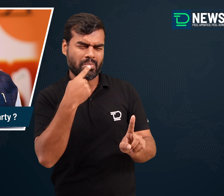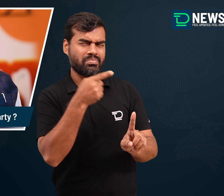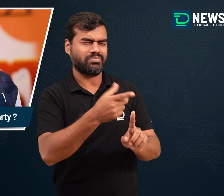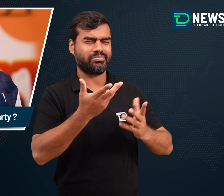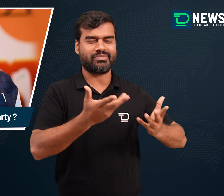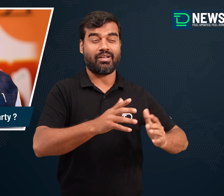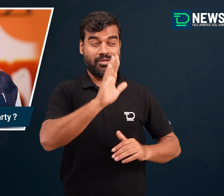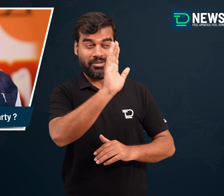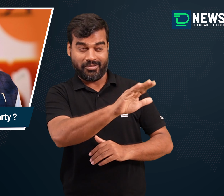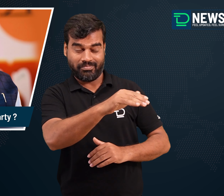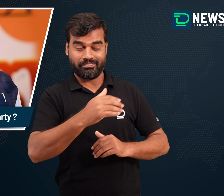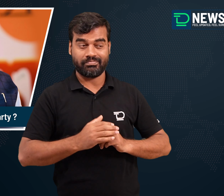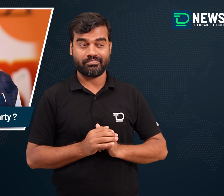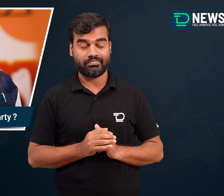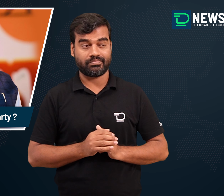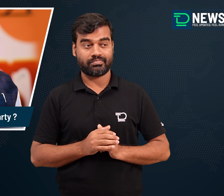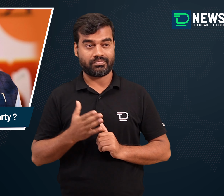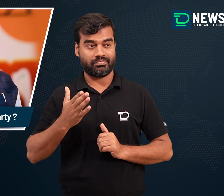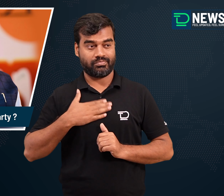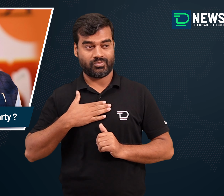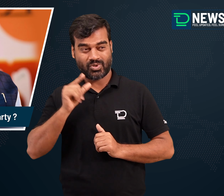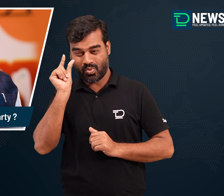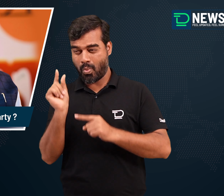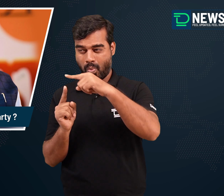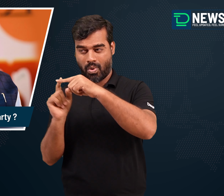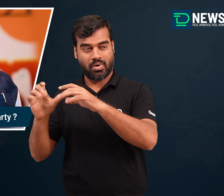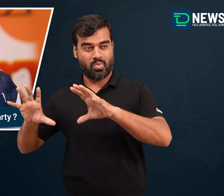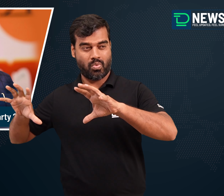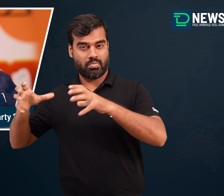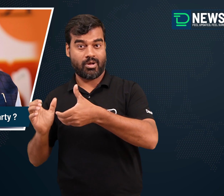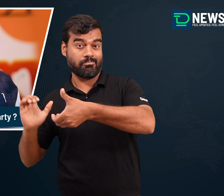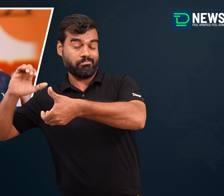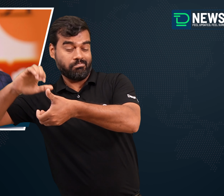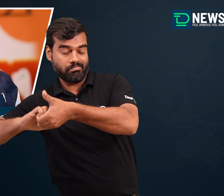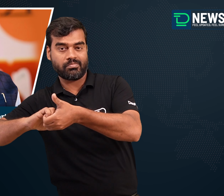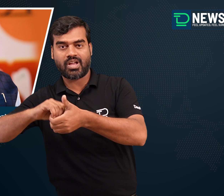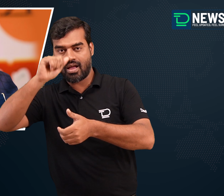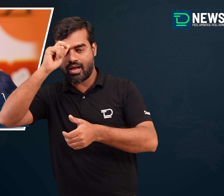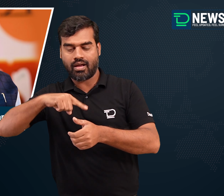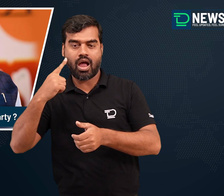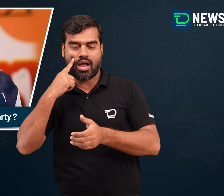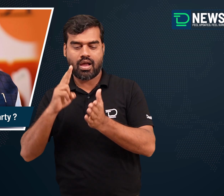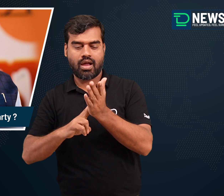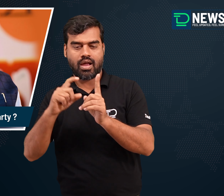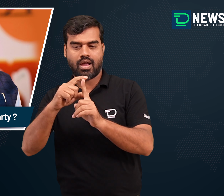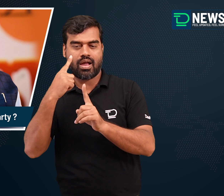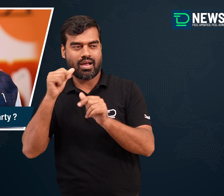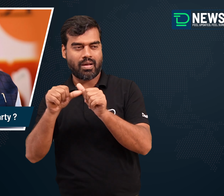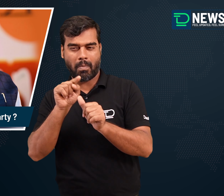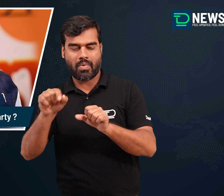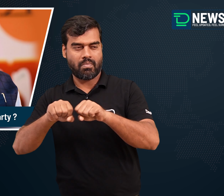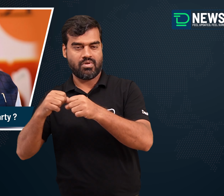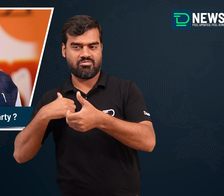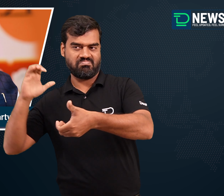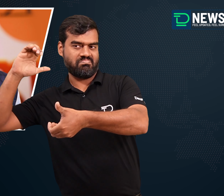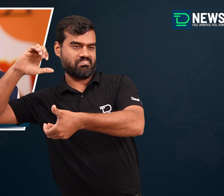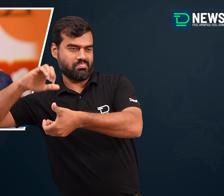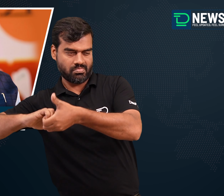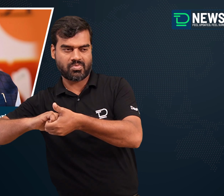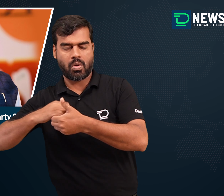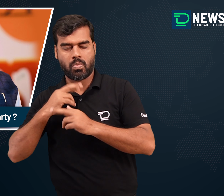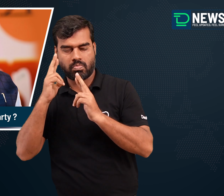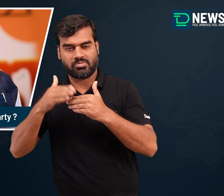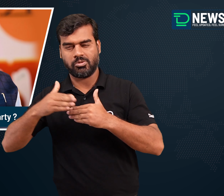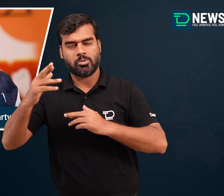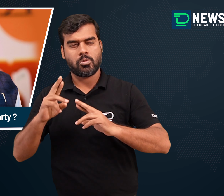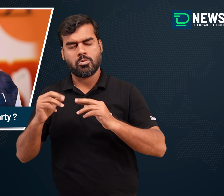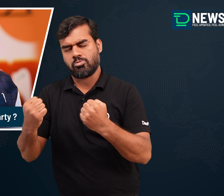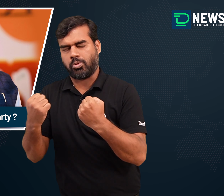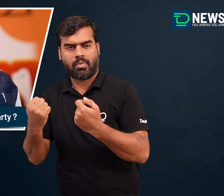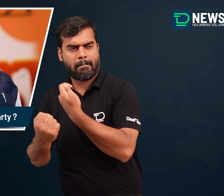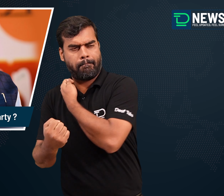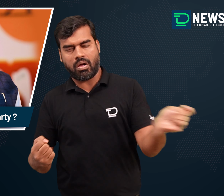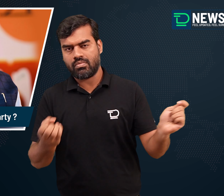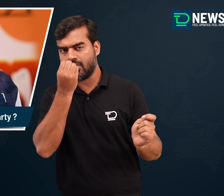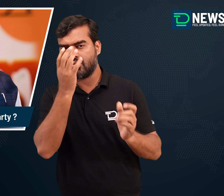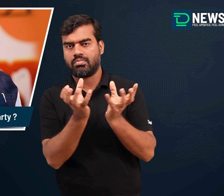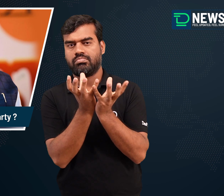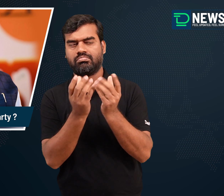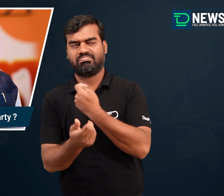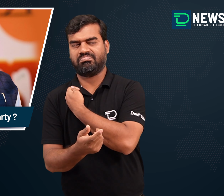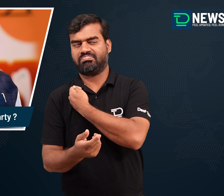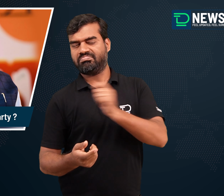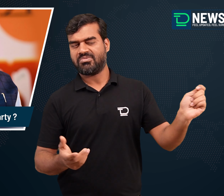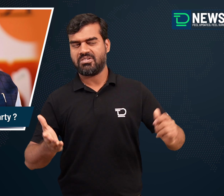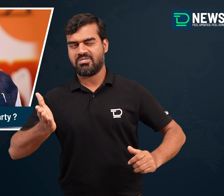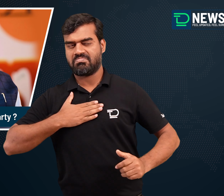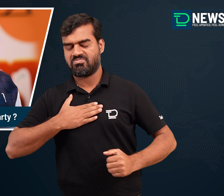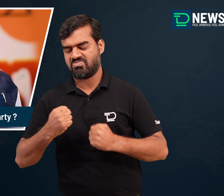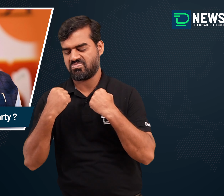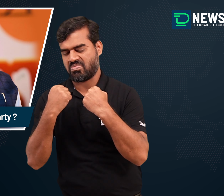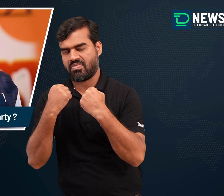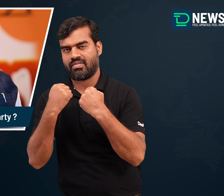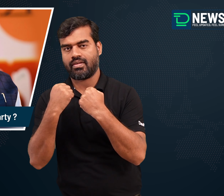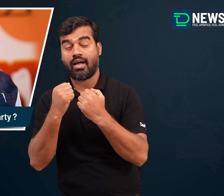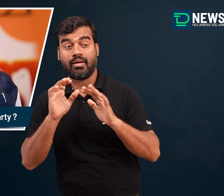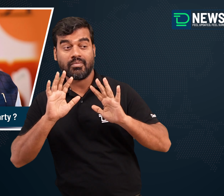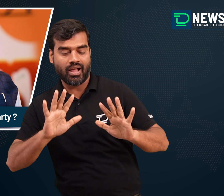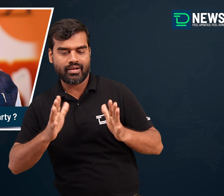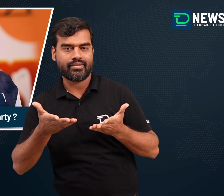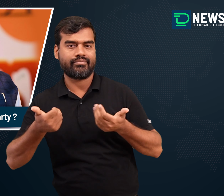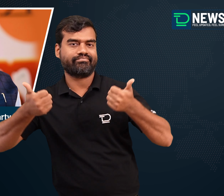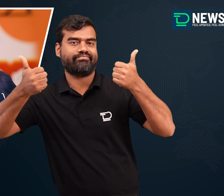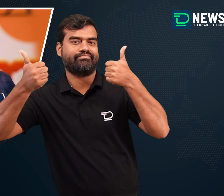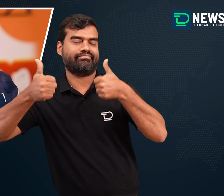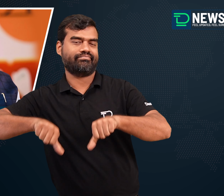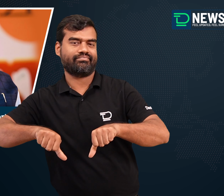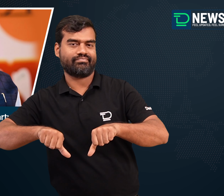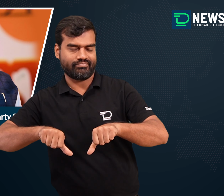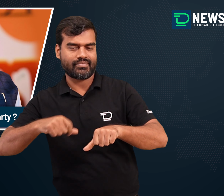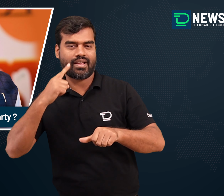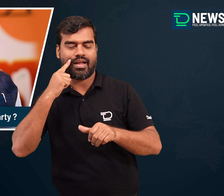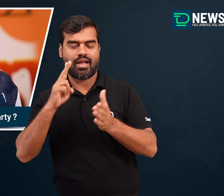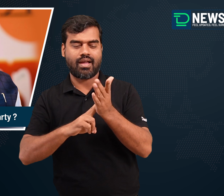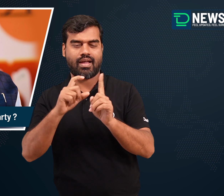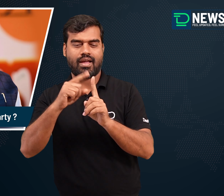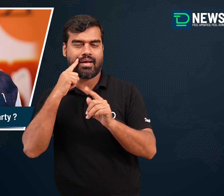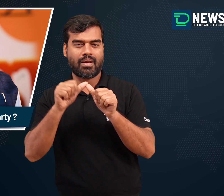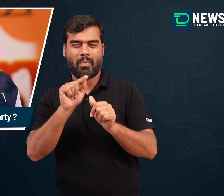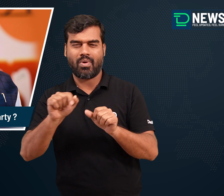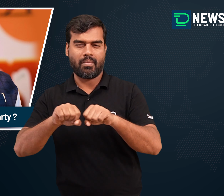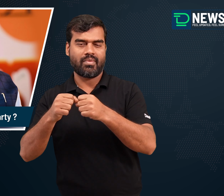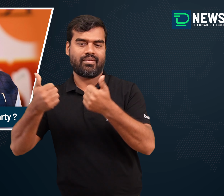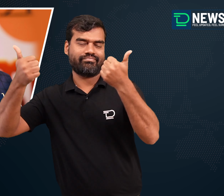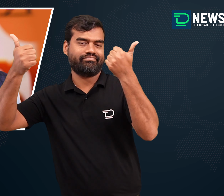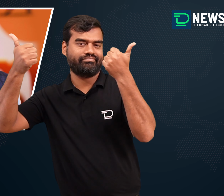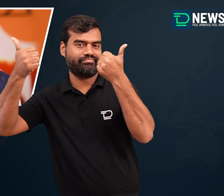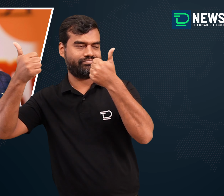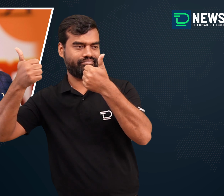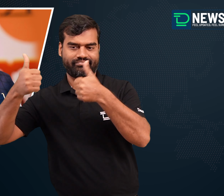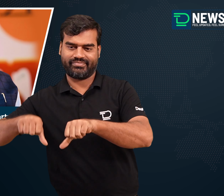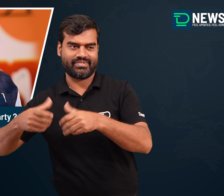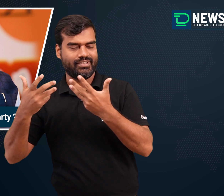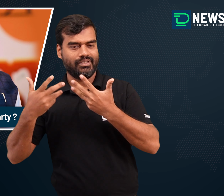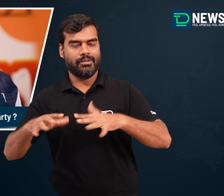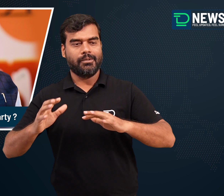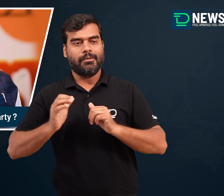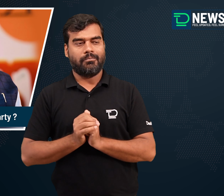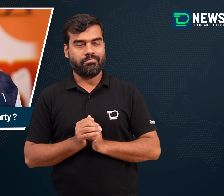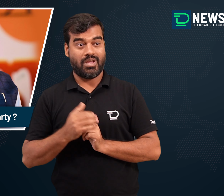They said they assumed that the Indian team would win, but they failed.